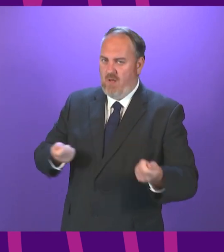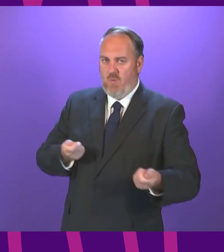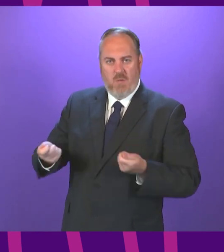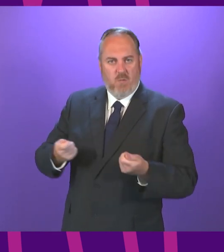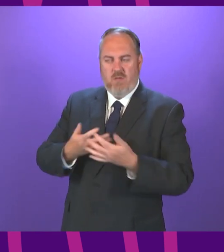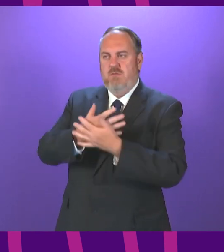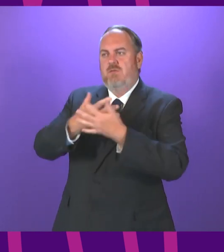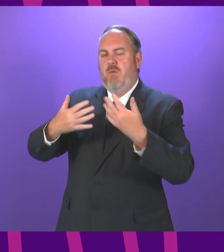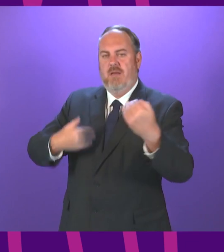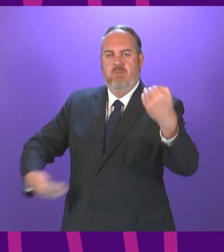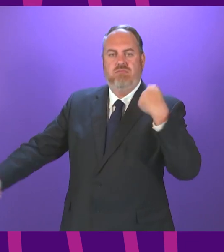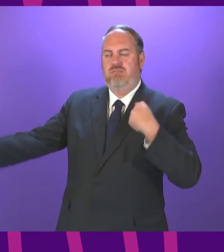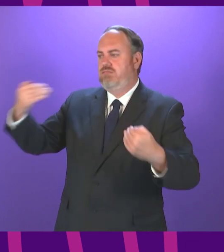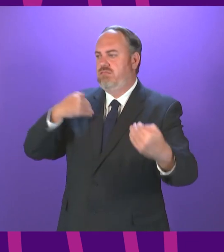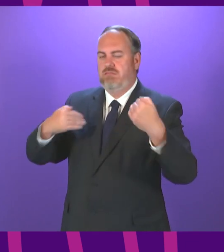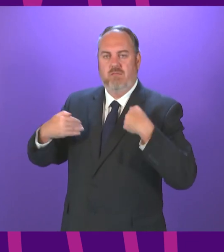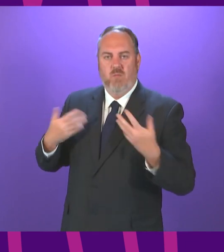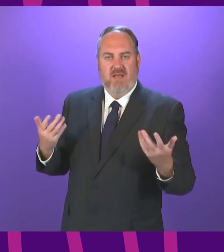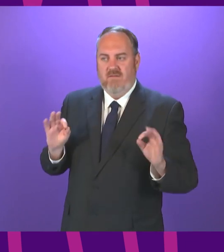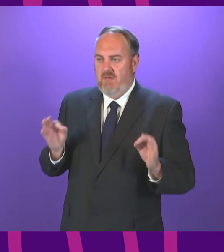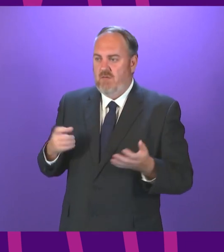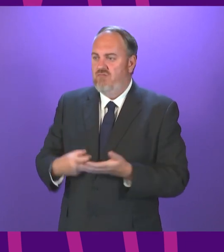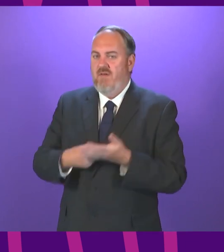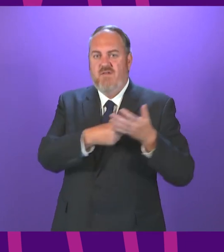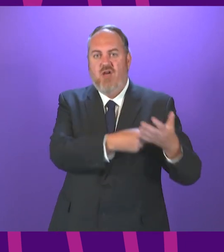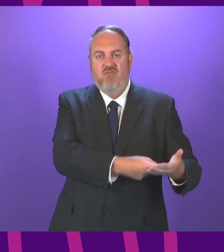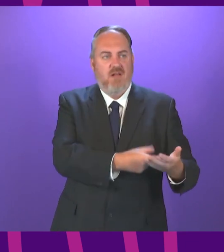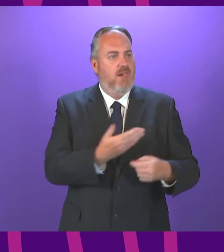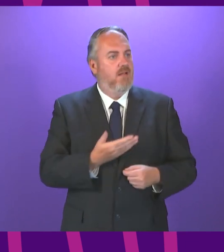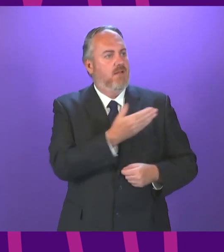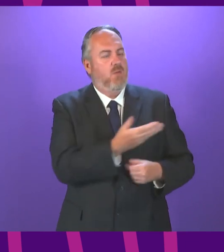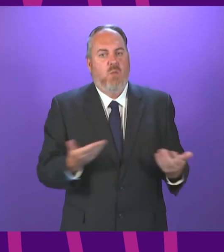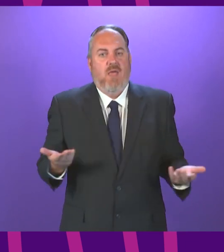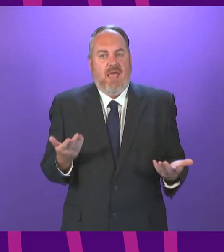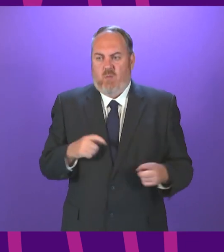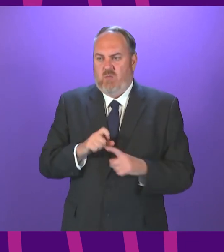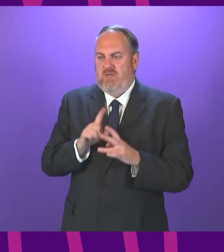There is nowhere for us to send our patients who have and need care for long Covid.